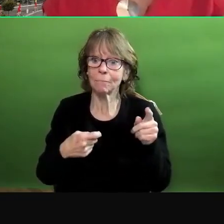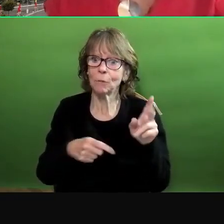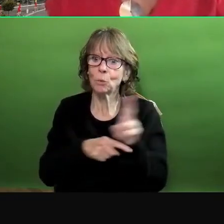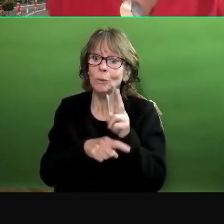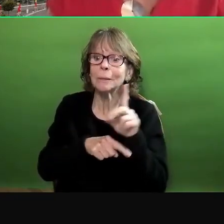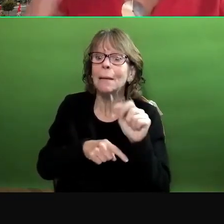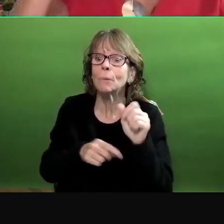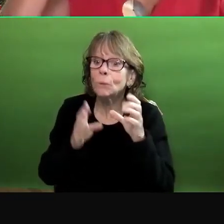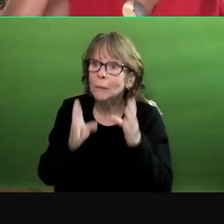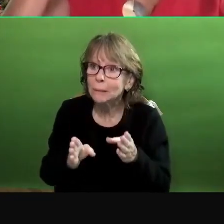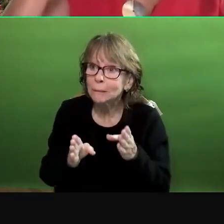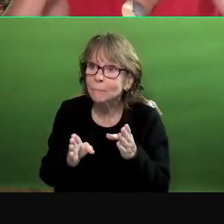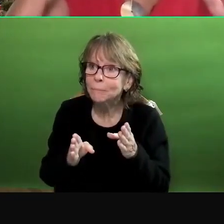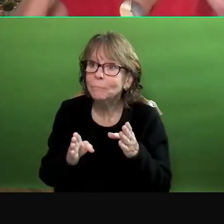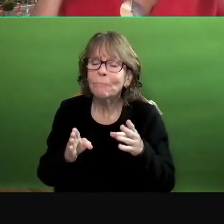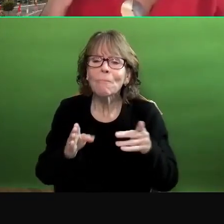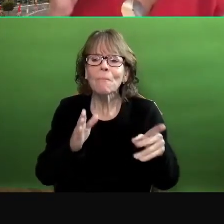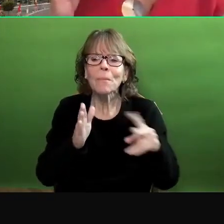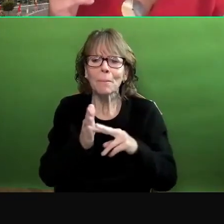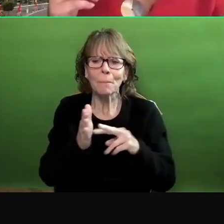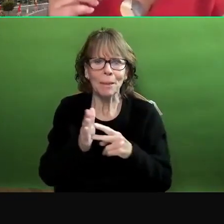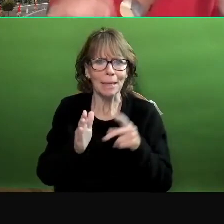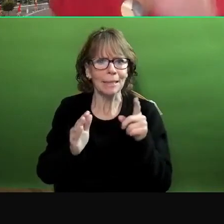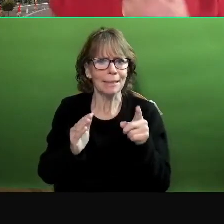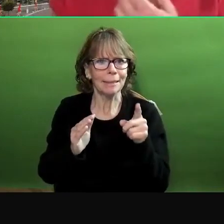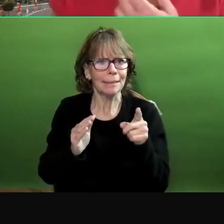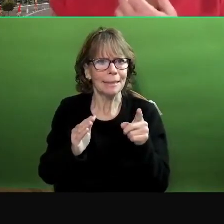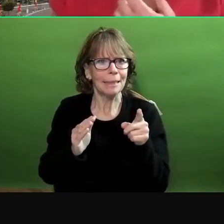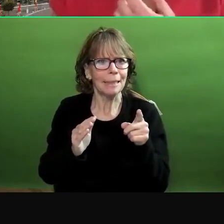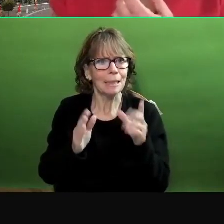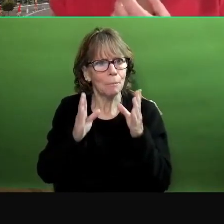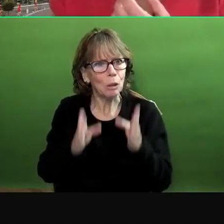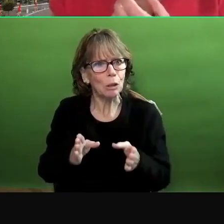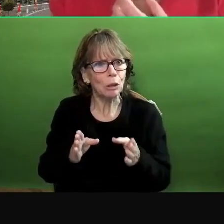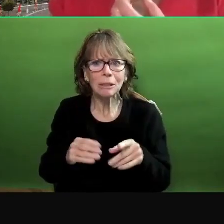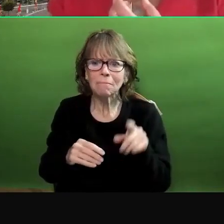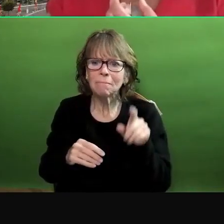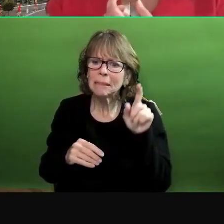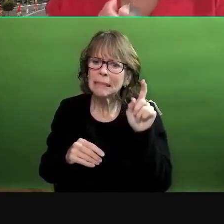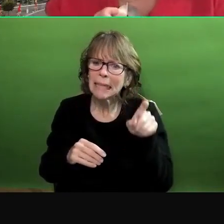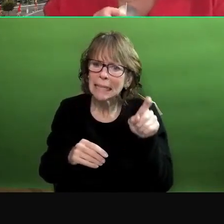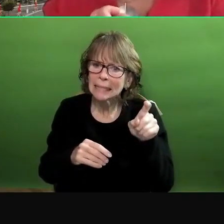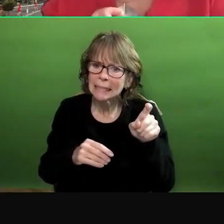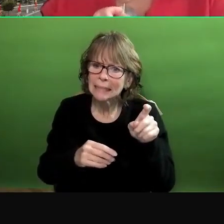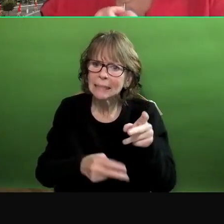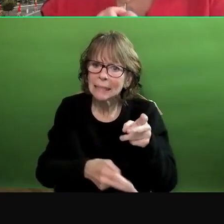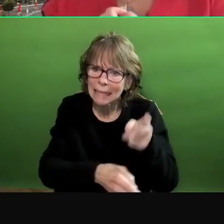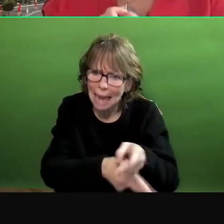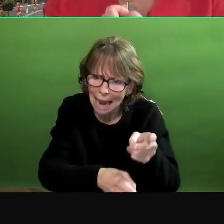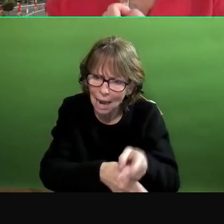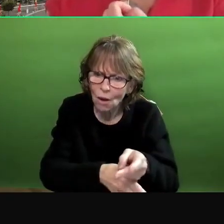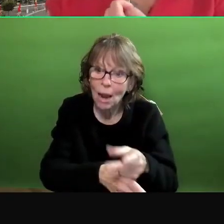is somebody who needs the care here and the person who was providing the care.